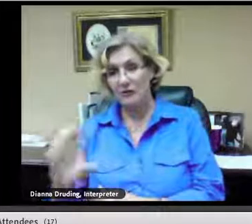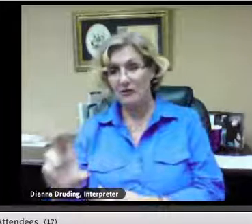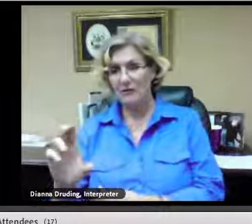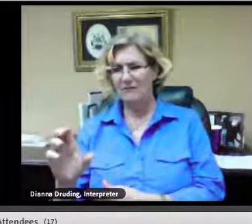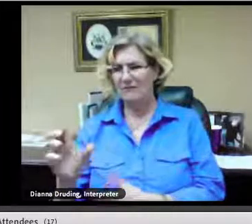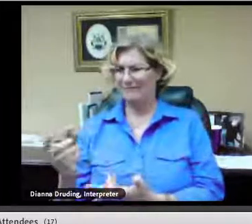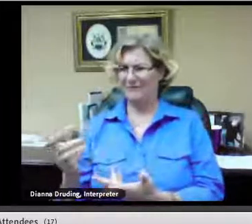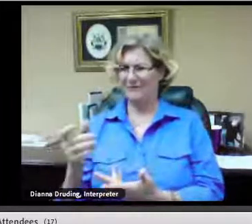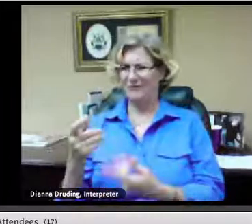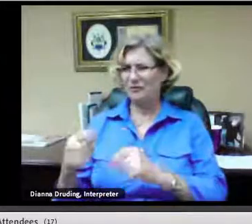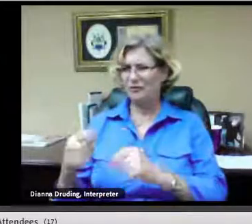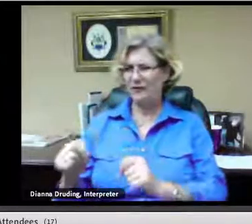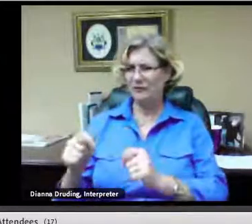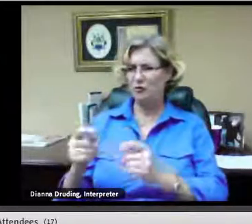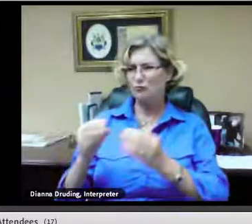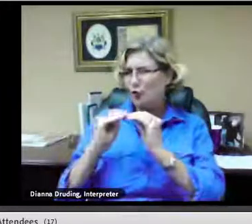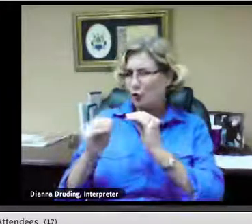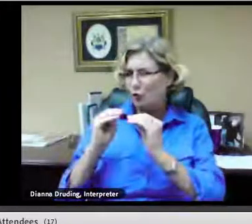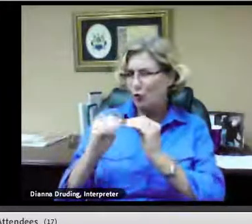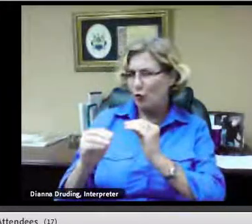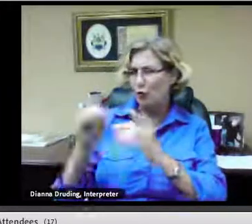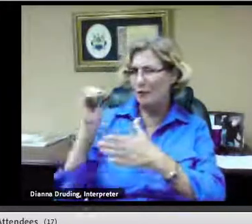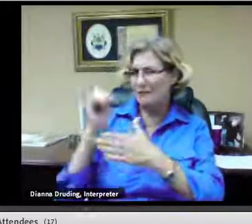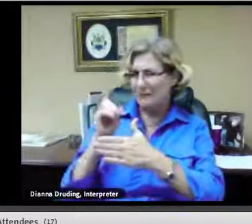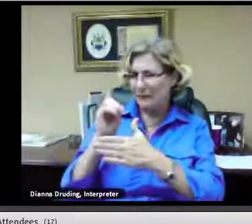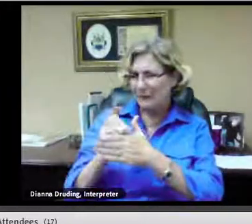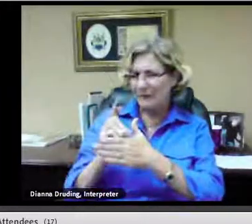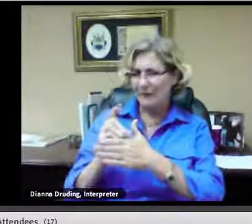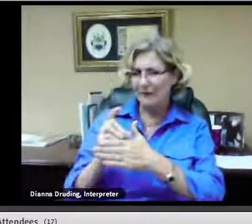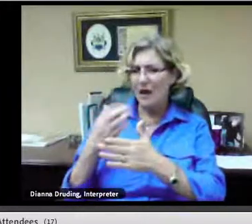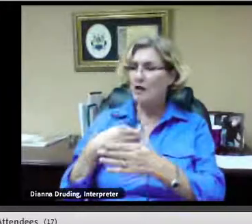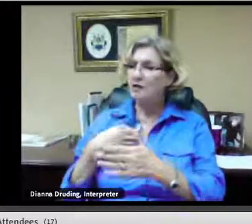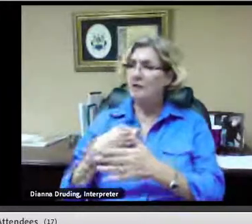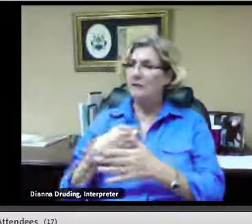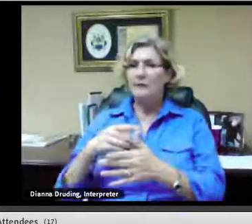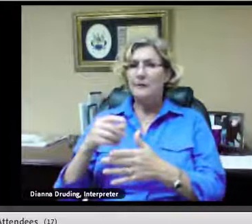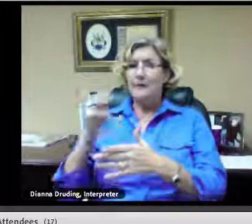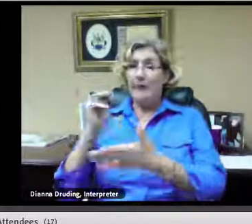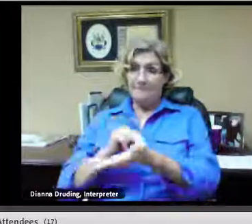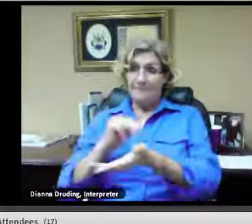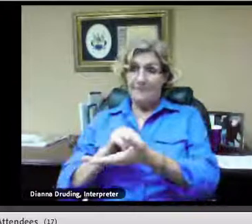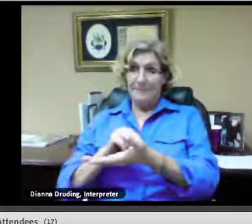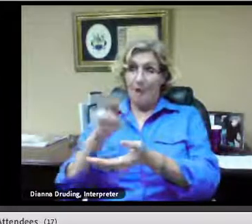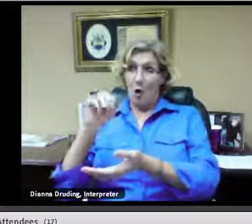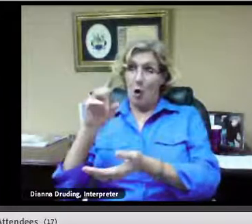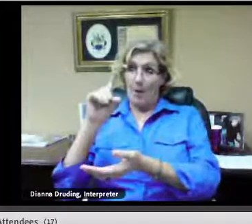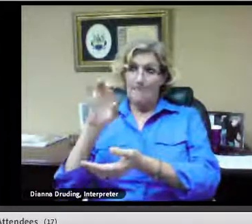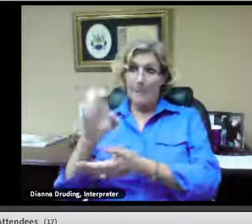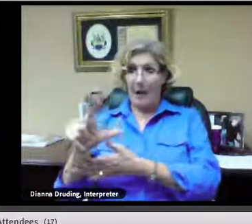You know, going back to Talen and this medical model, when he was first diagnosed, he was 6. He's 32 now.